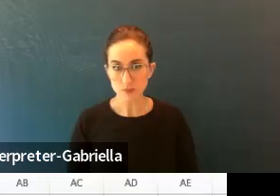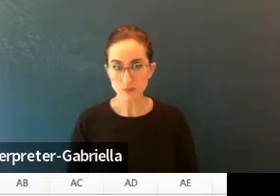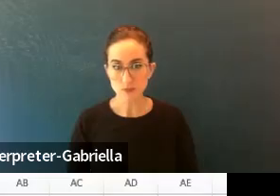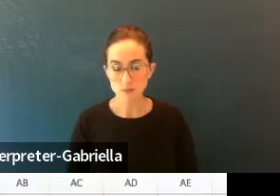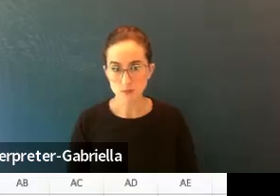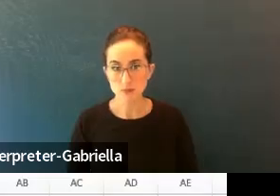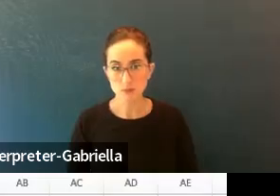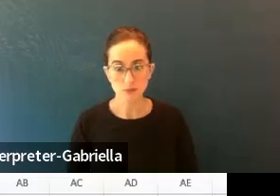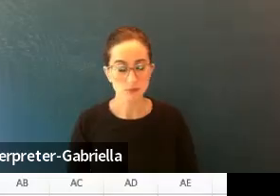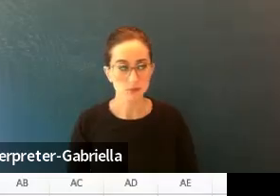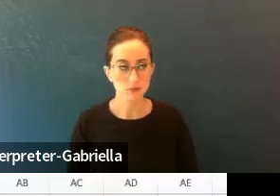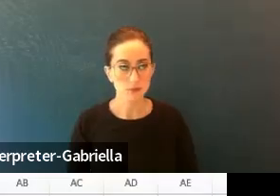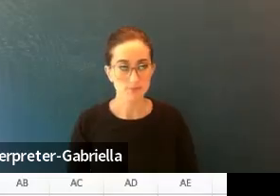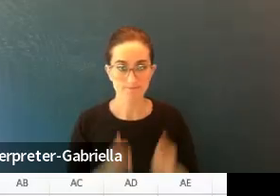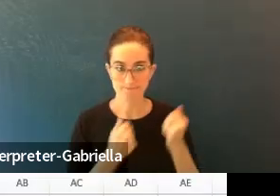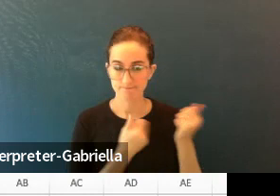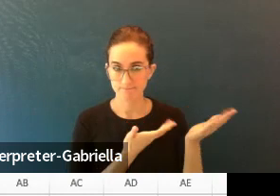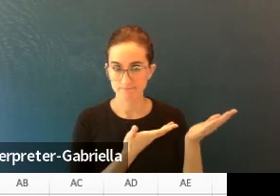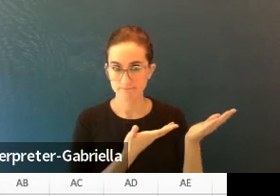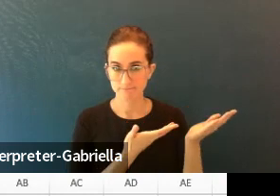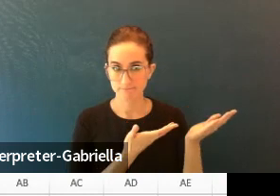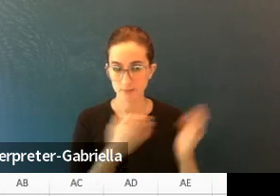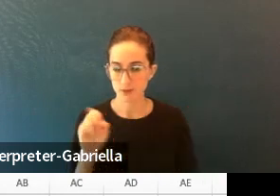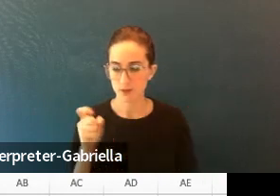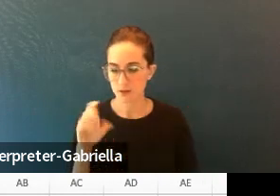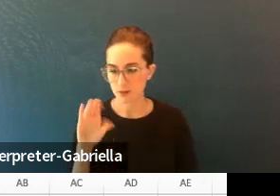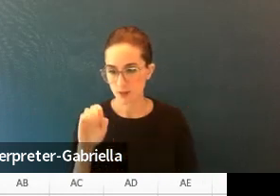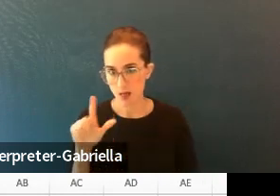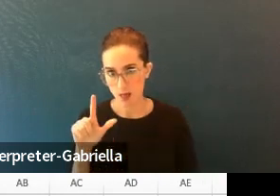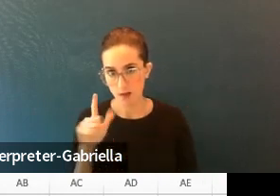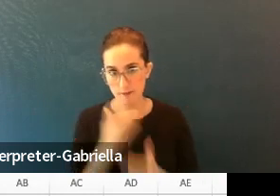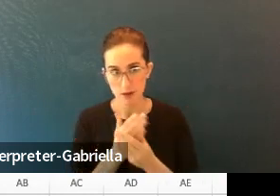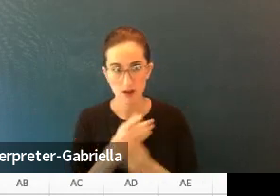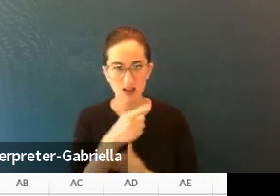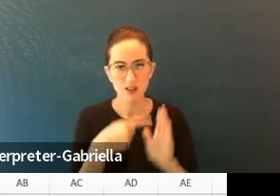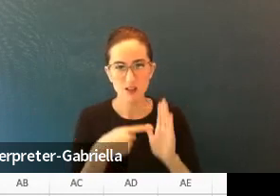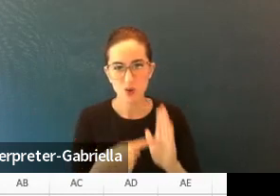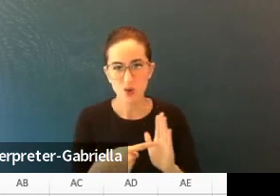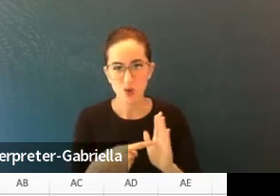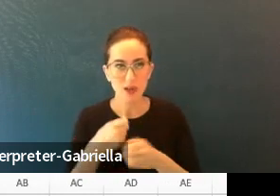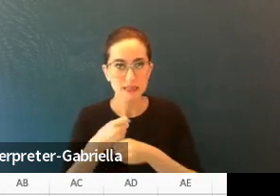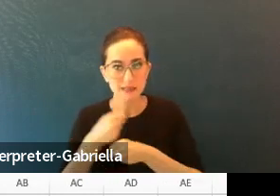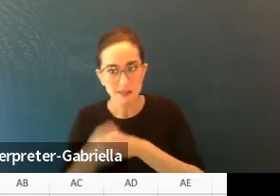So there you go. Now we're in the Excel file that shows the year and then the head count that we're in that graph